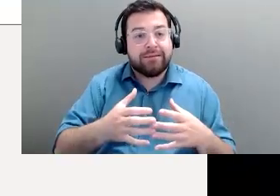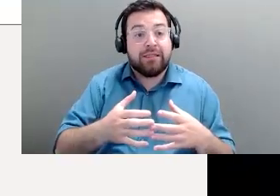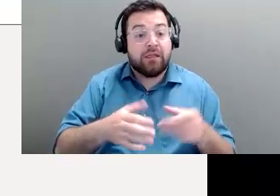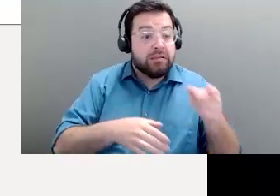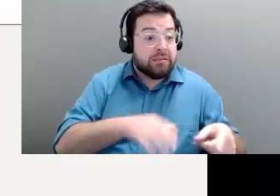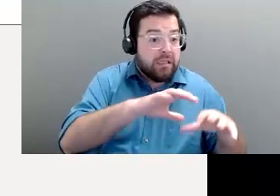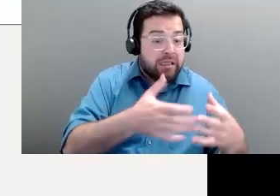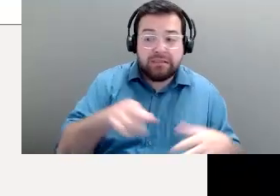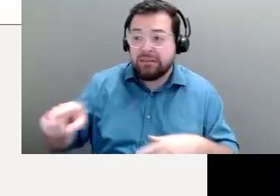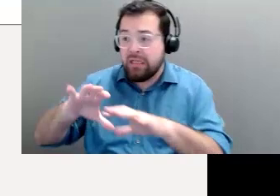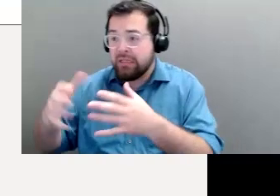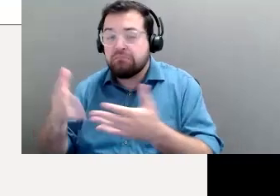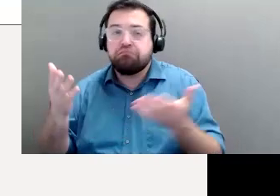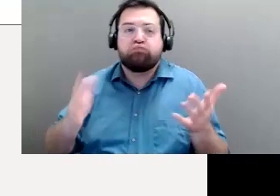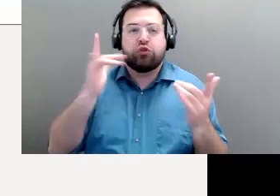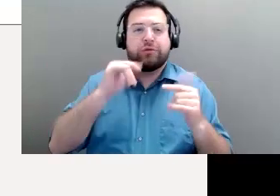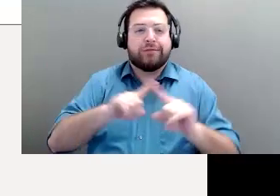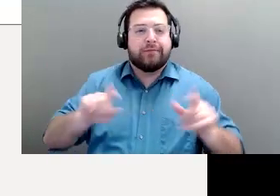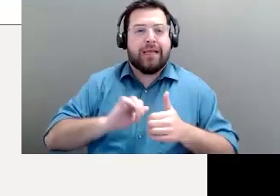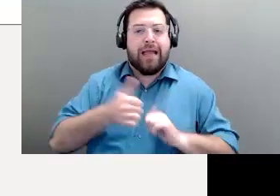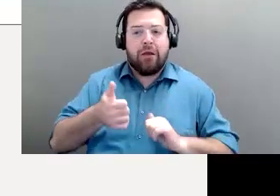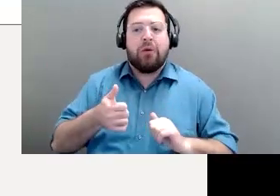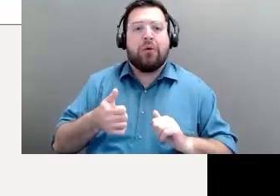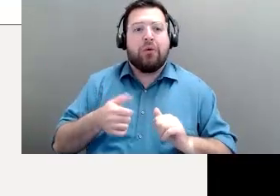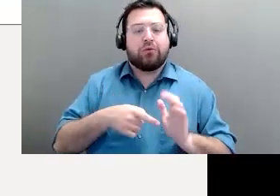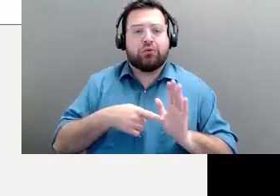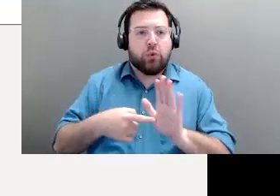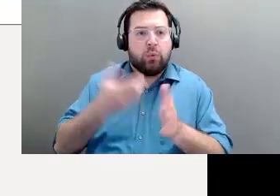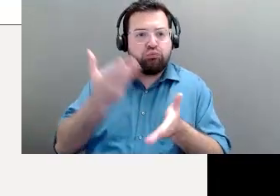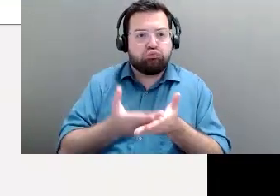But again, we'll share resources with you, to help you learn more about